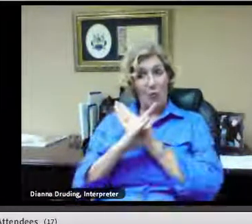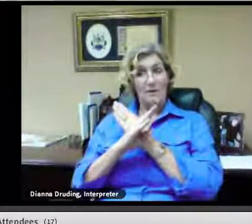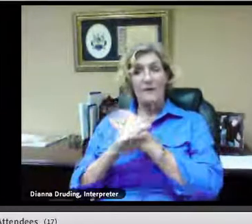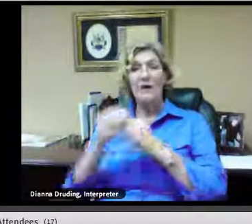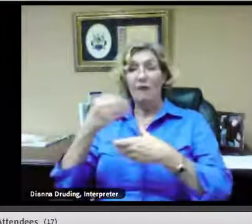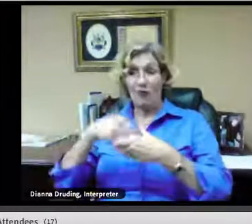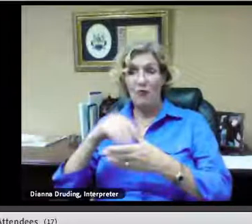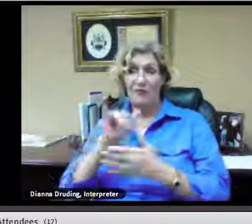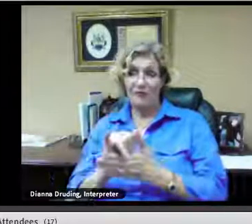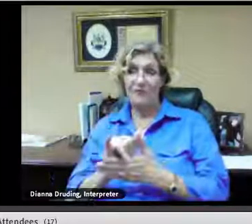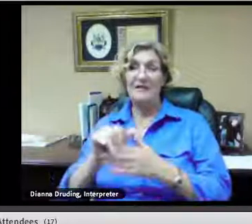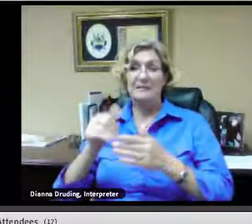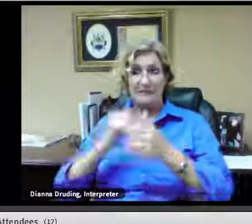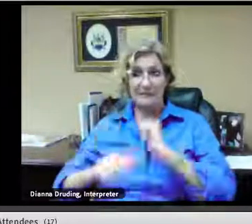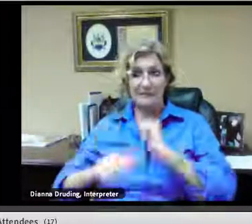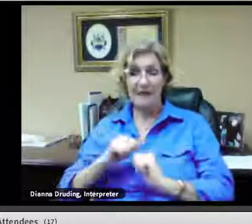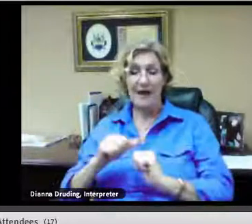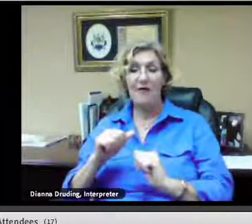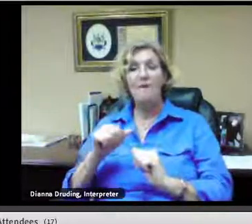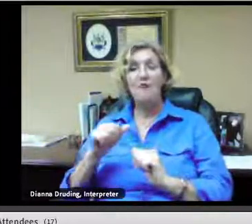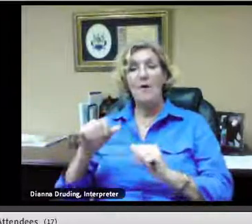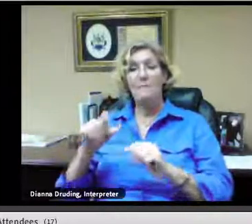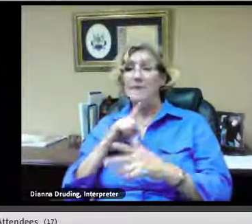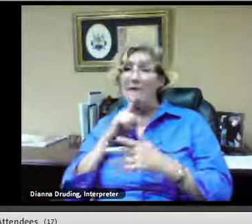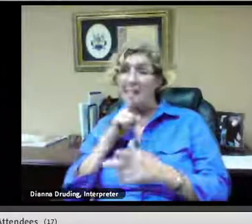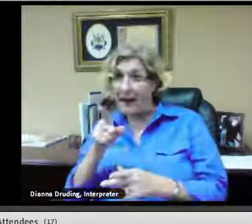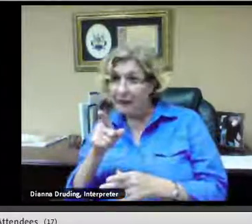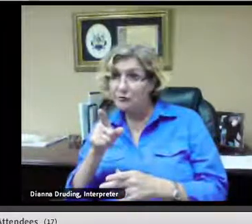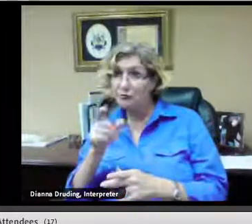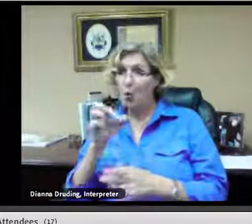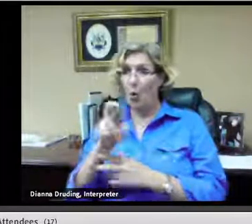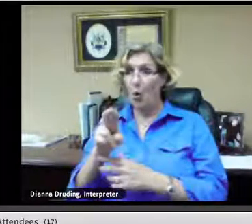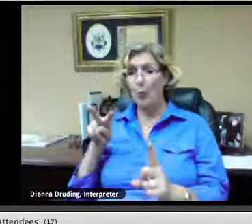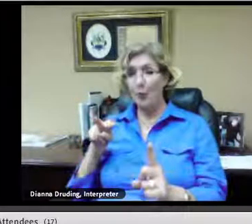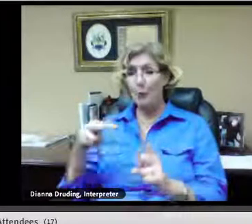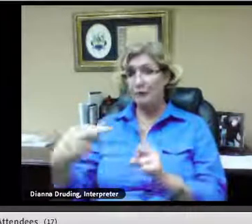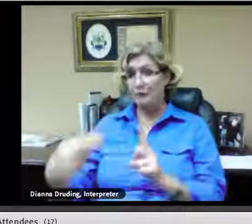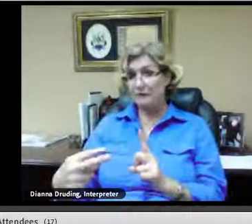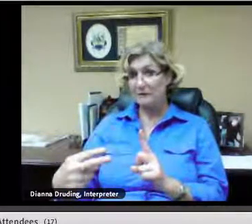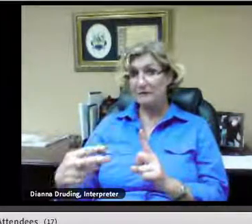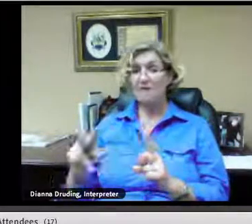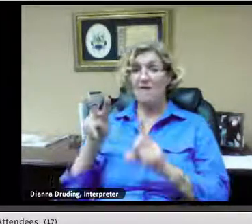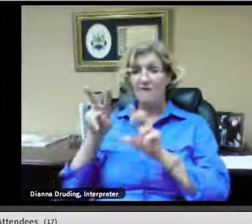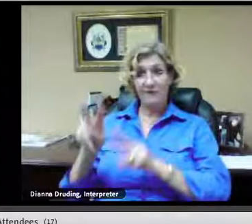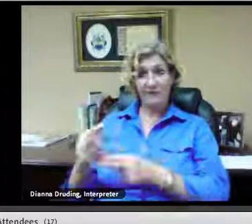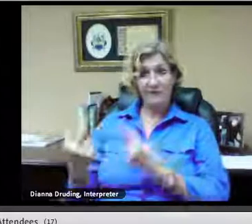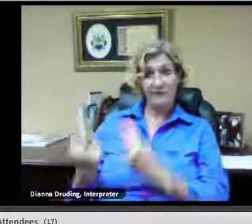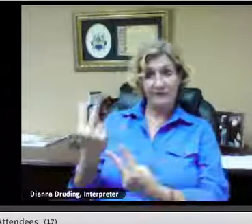whether or not the impairment limits or is perceived to limit a major life activity. Okay?